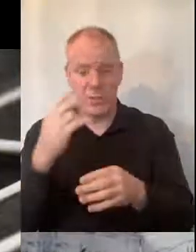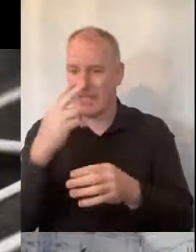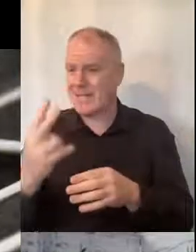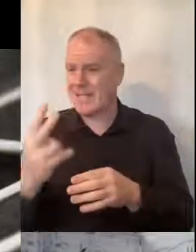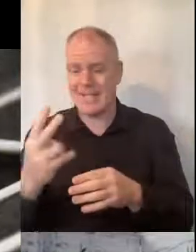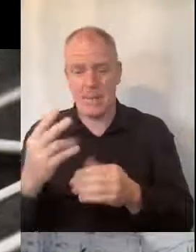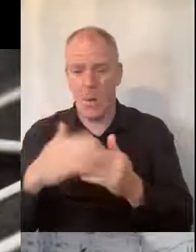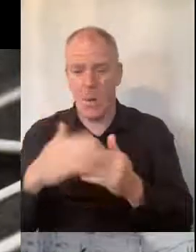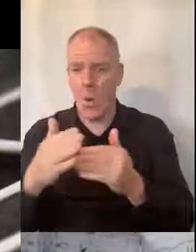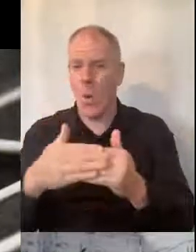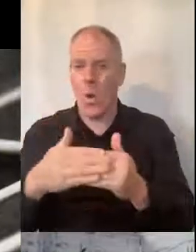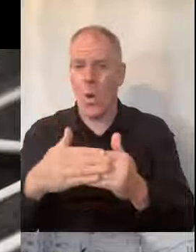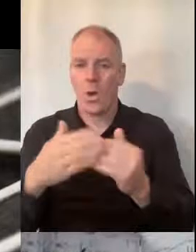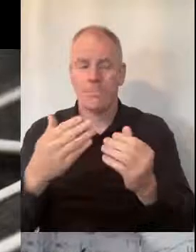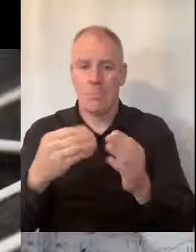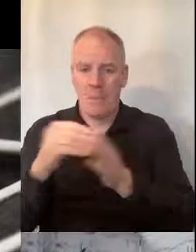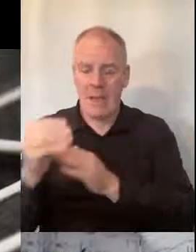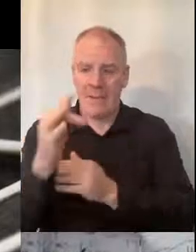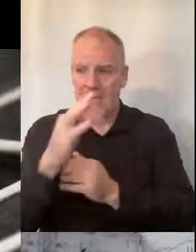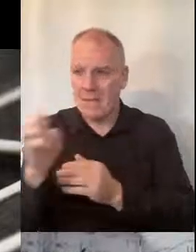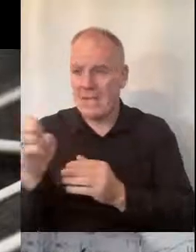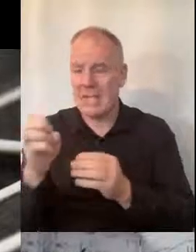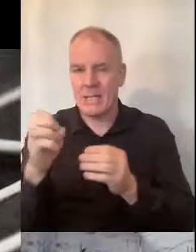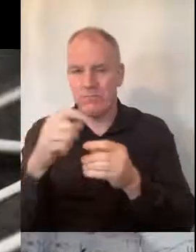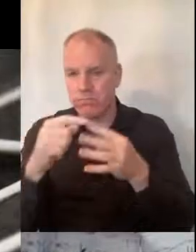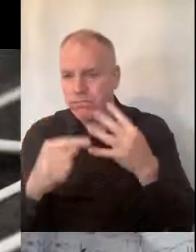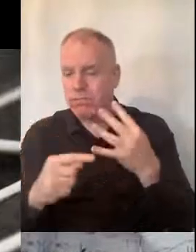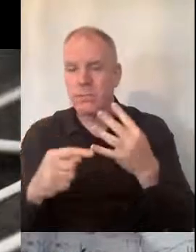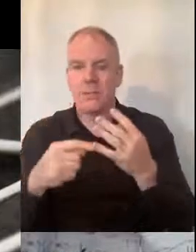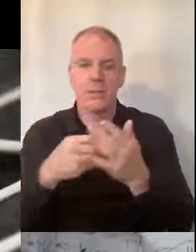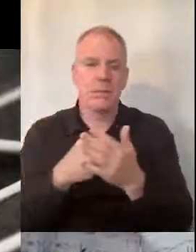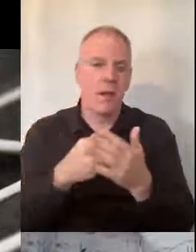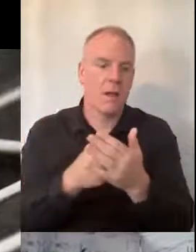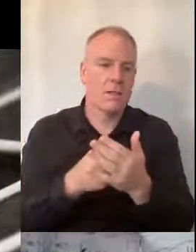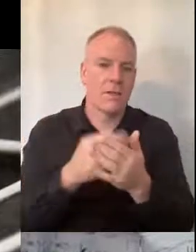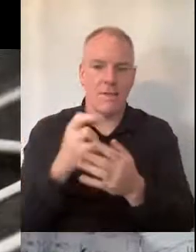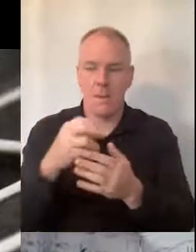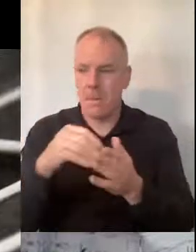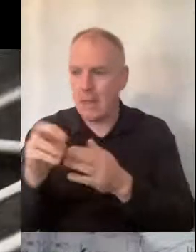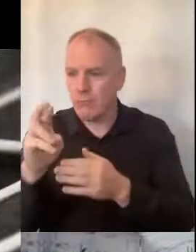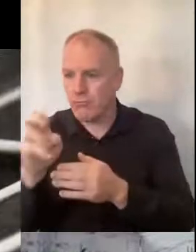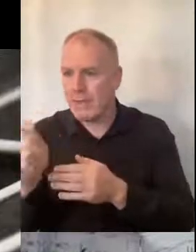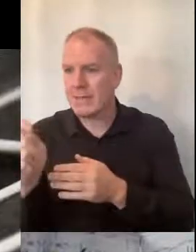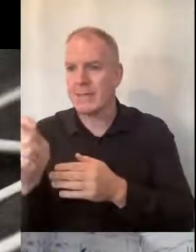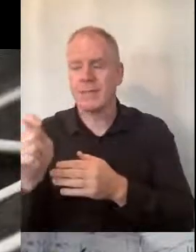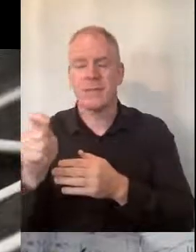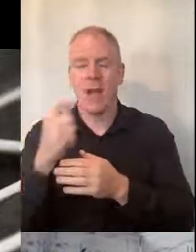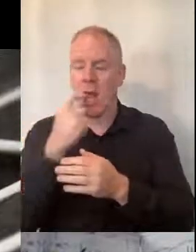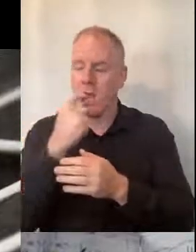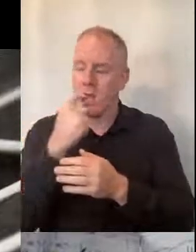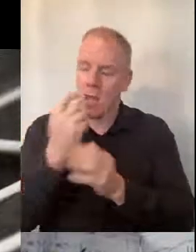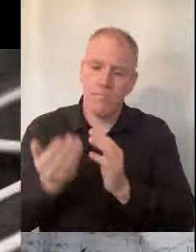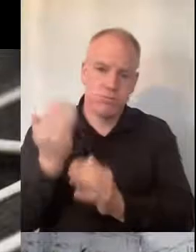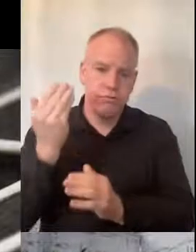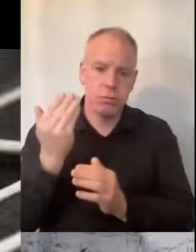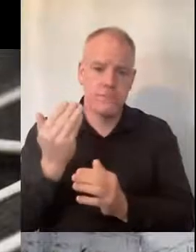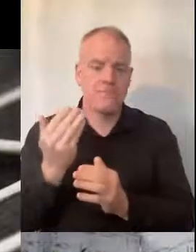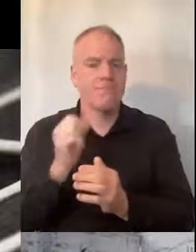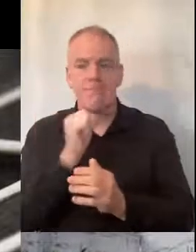you know, would fees and the cost of rent is just extortion at the moment. Lack of cultural connection?